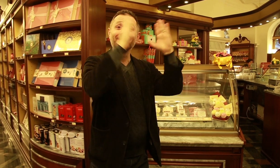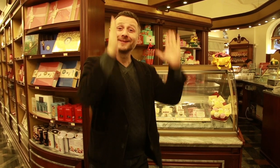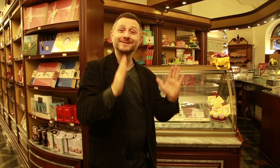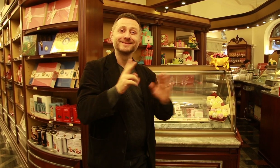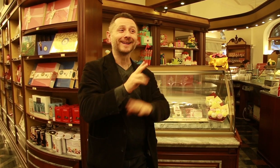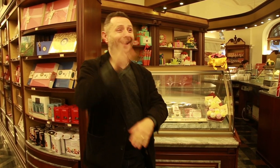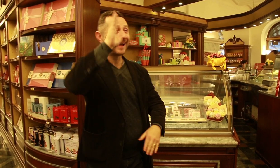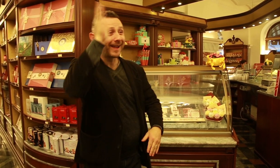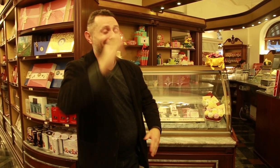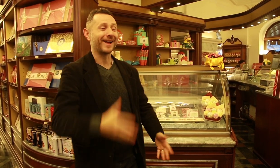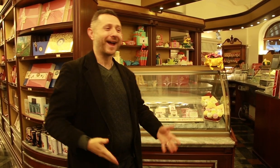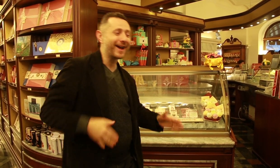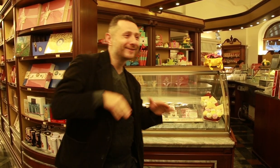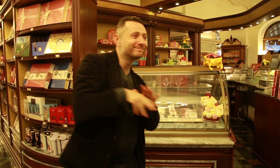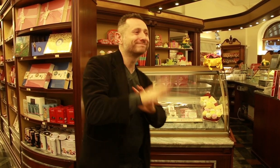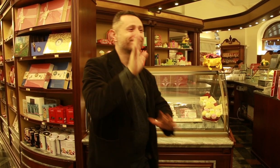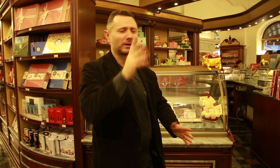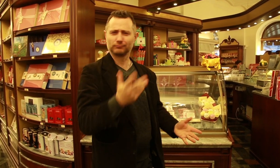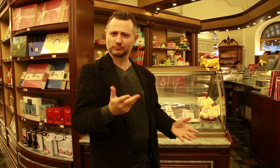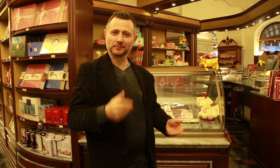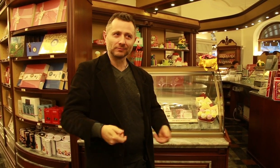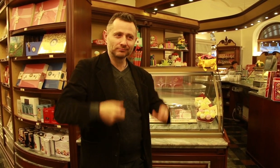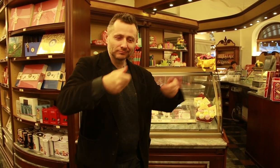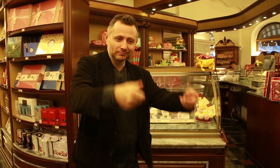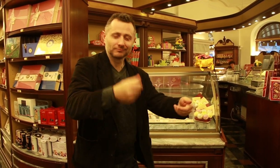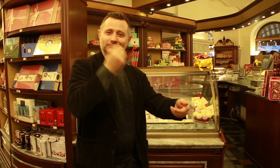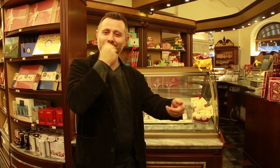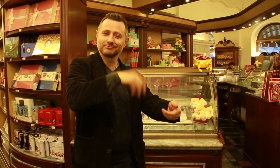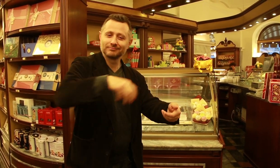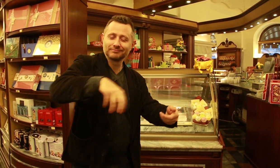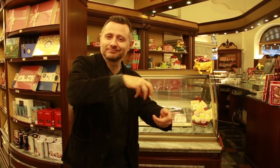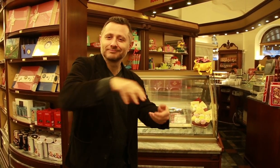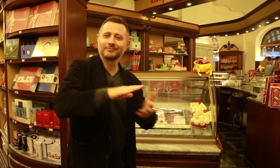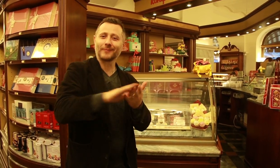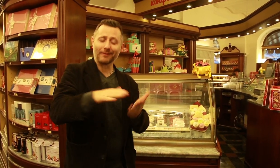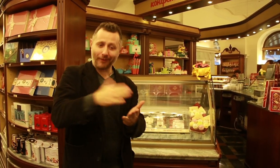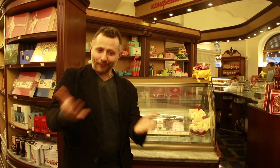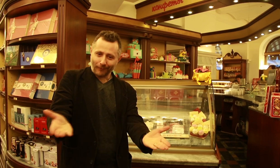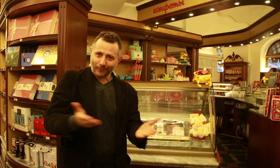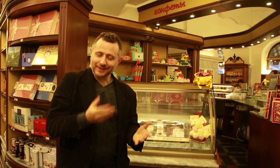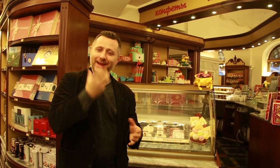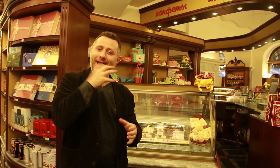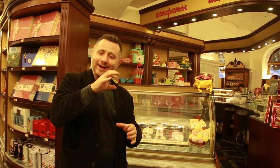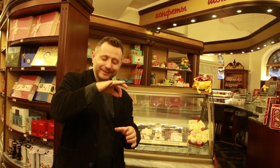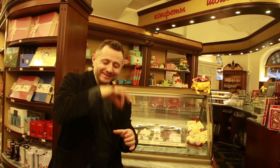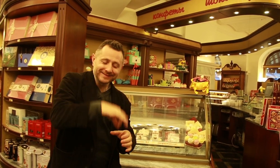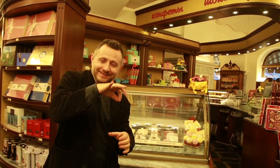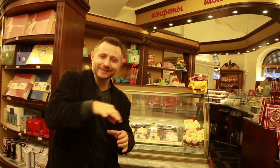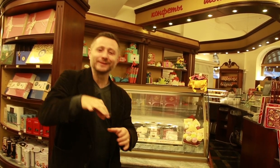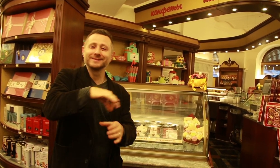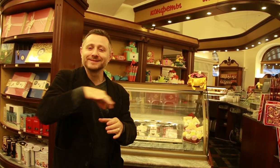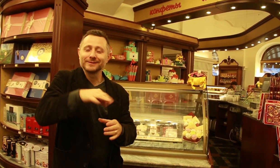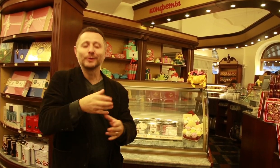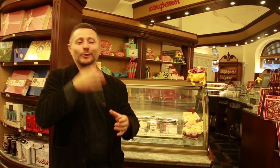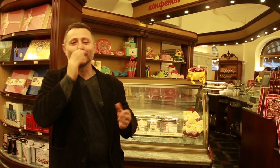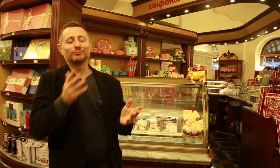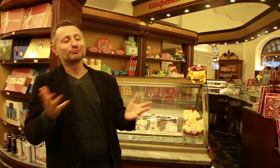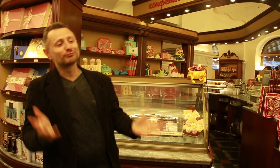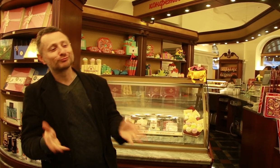home. In return, the host will offer coffee or tea. These sweets are usually eaten while drinking tea and talking with friends. Coming with empty hands is considered impolite. Also, if you